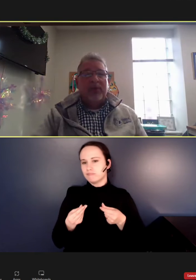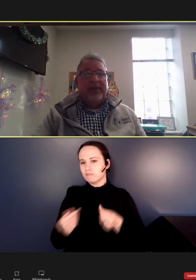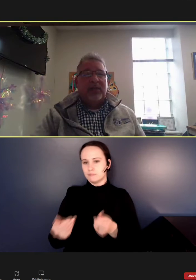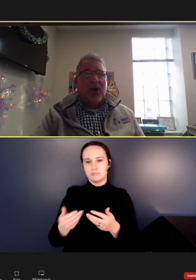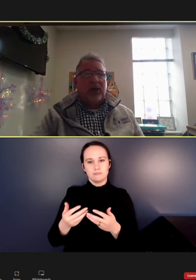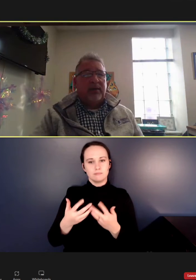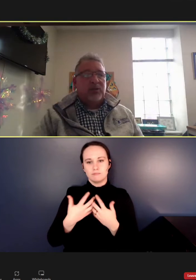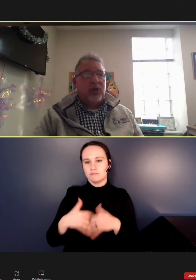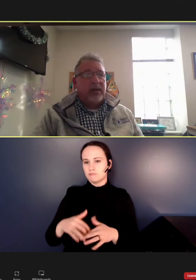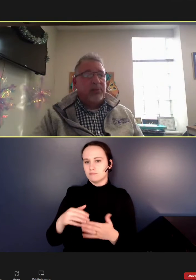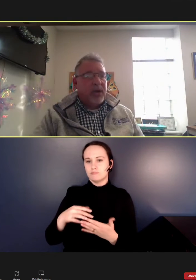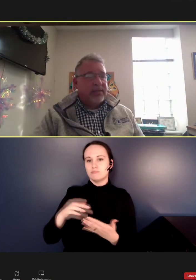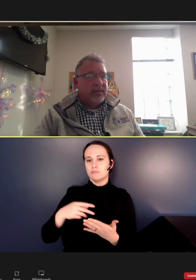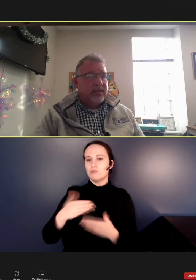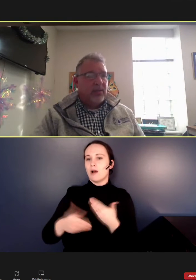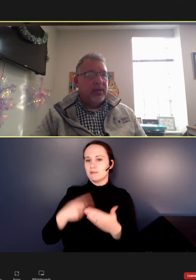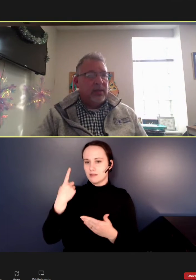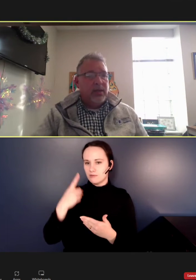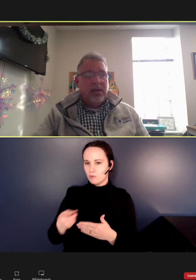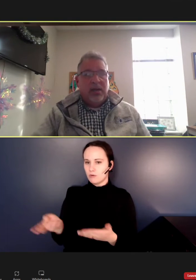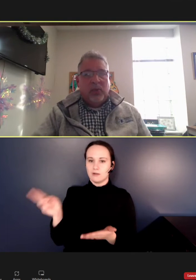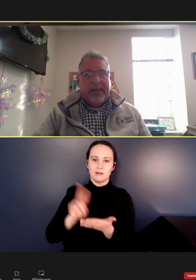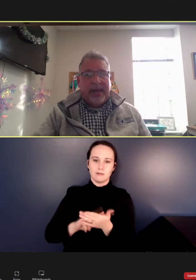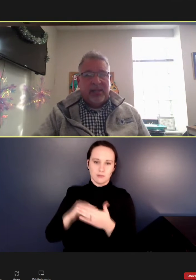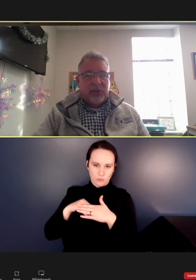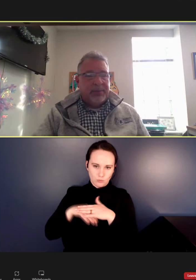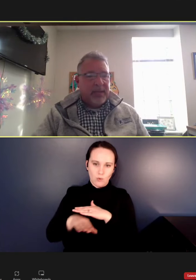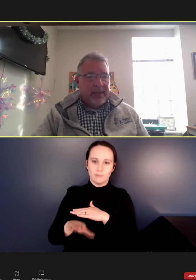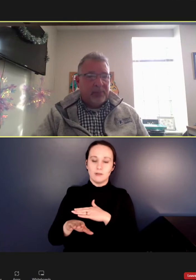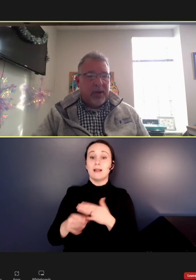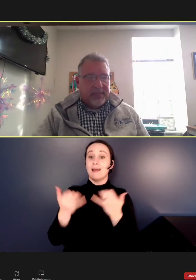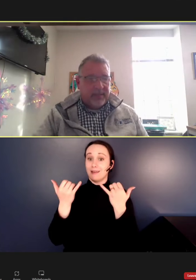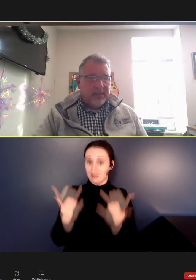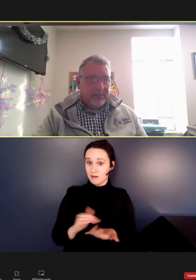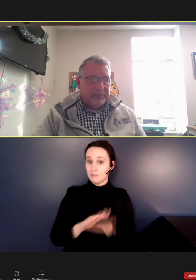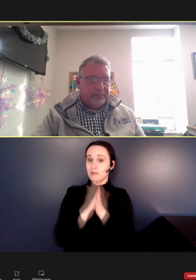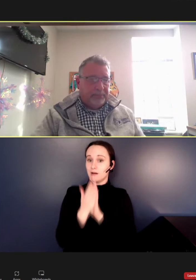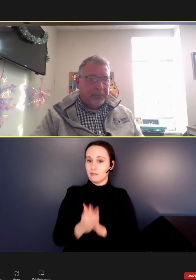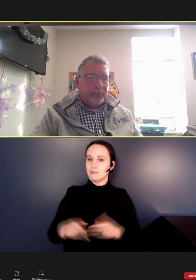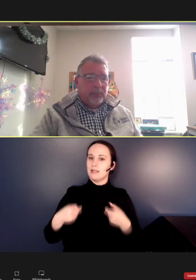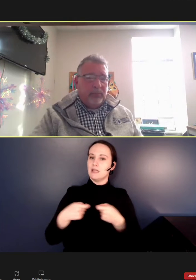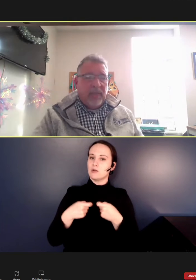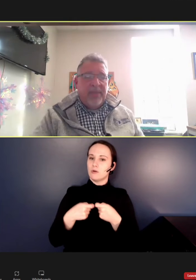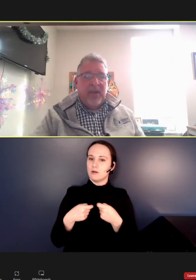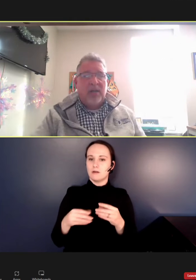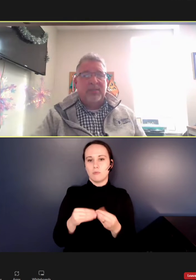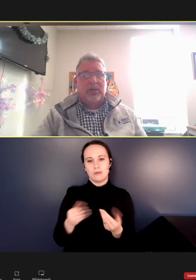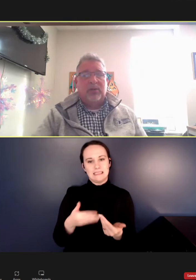moving to all electronic processes so that we can streamline that process. And then also,